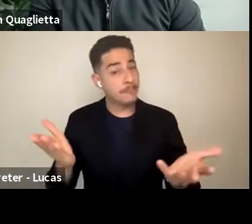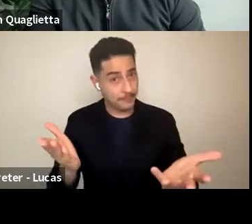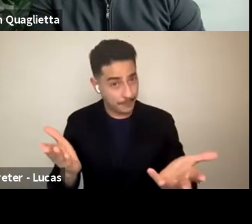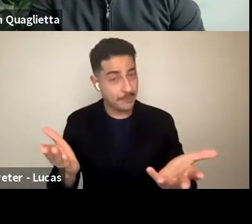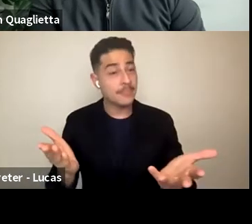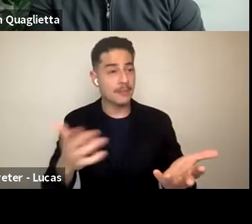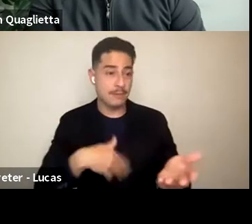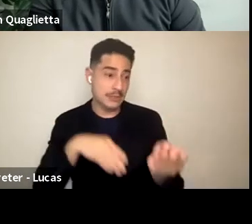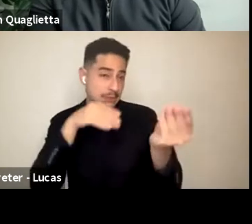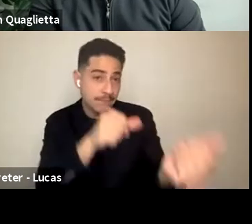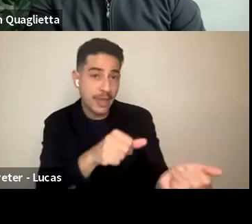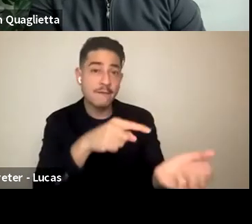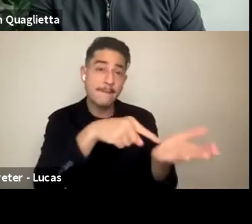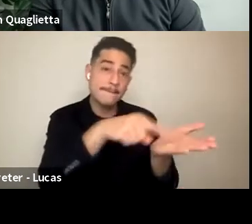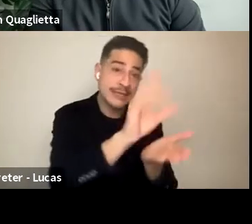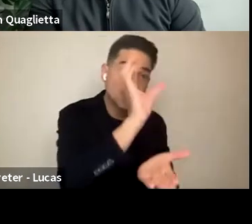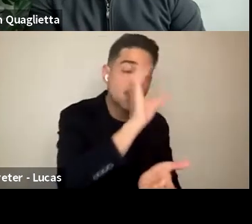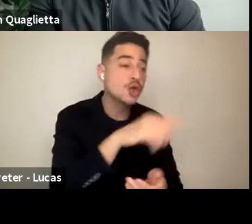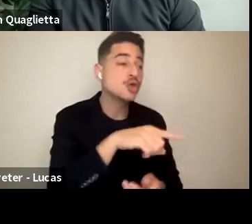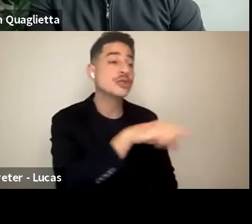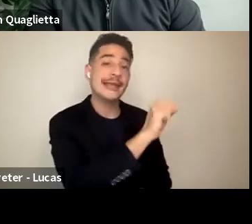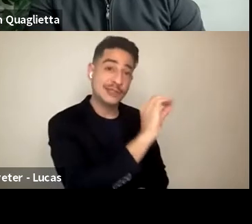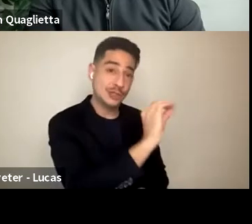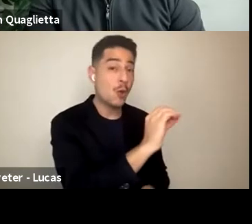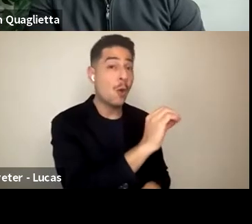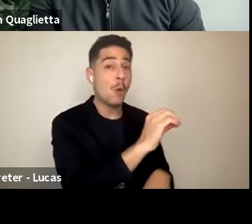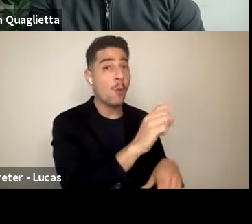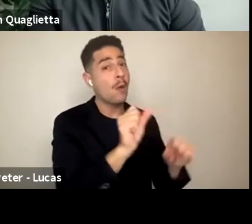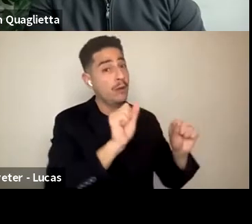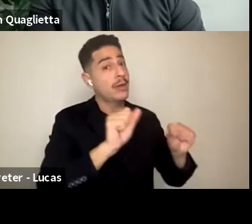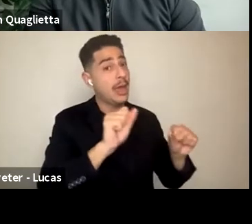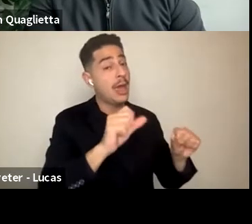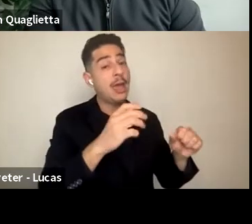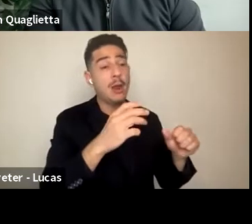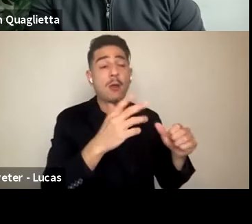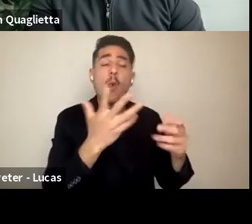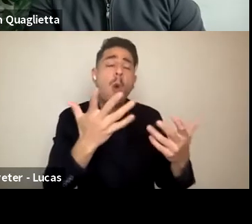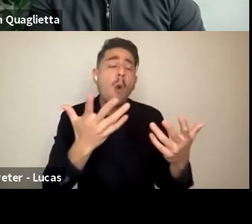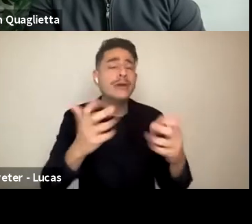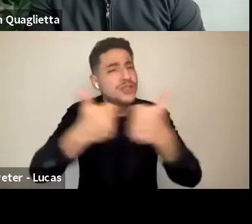then SEO is very, very profitable channel. Yeah, I would expect.